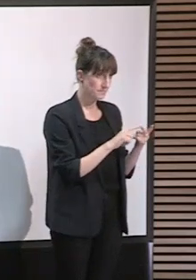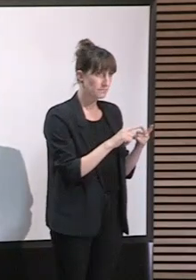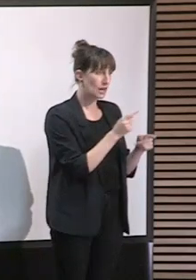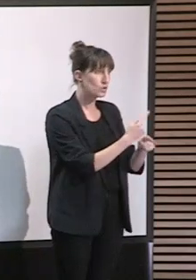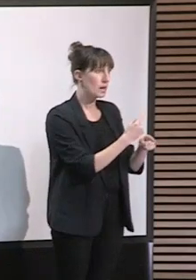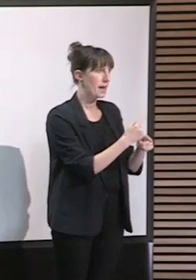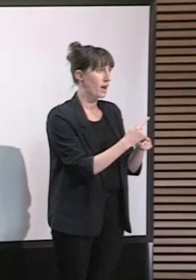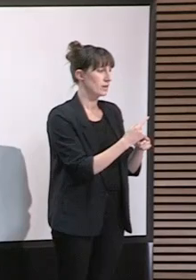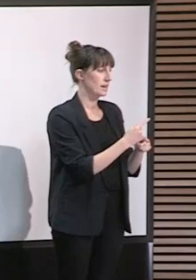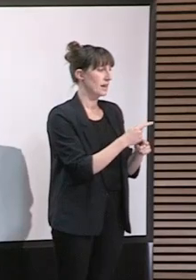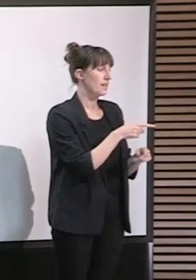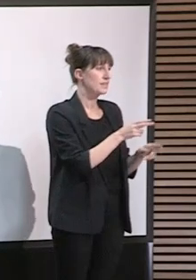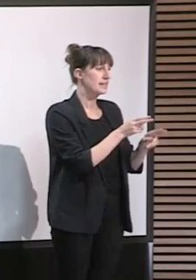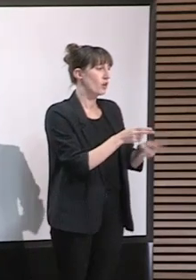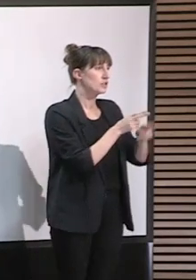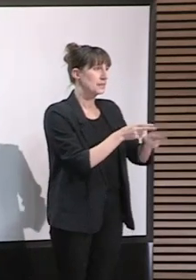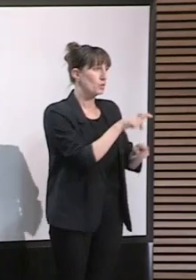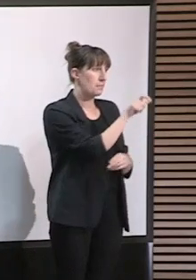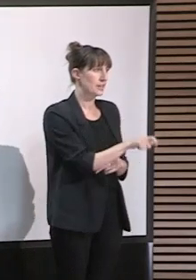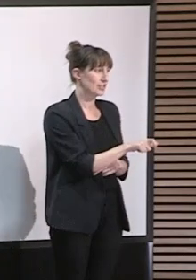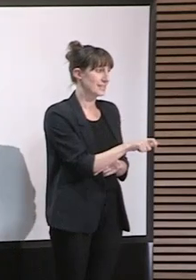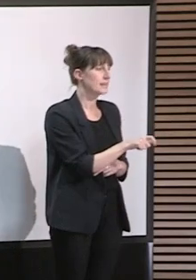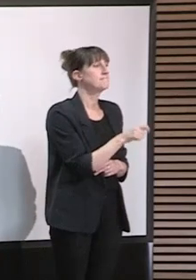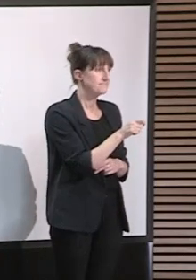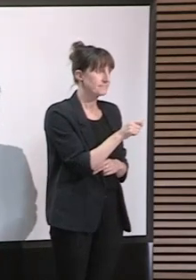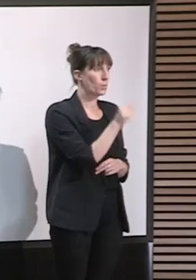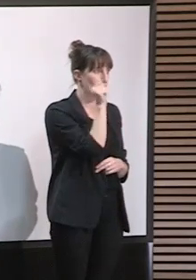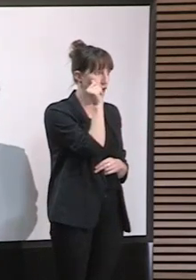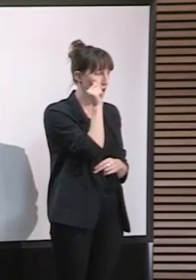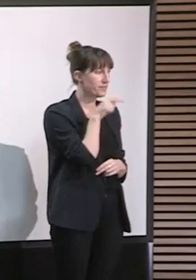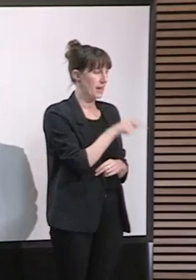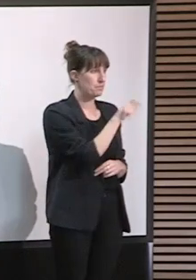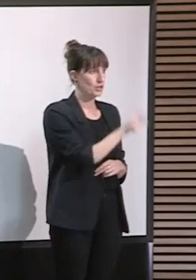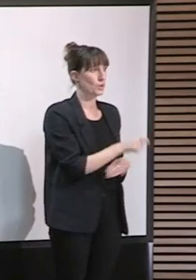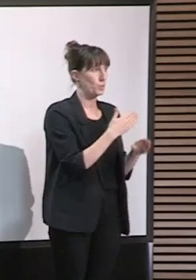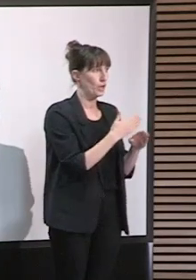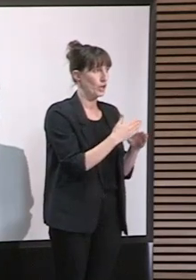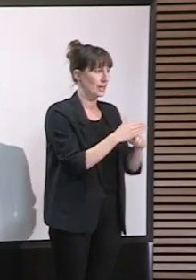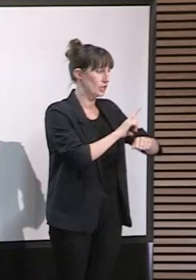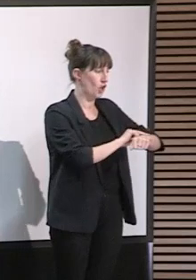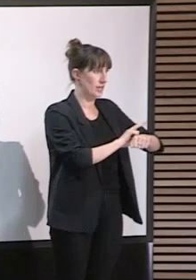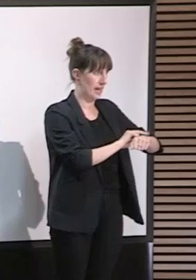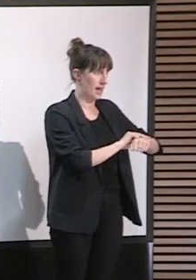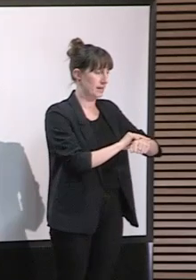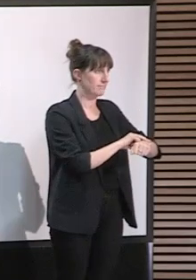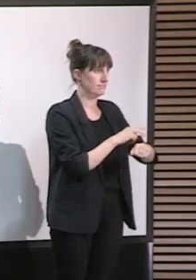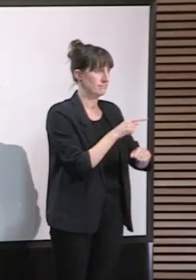person who's in hospital, and I think this is - I know this is in the public domains a GP